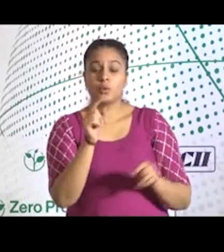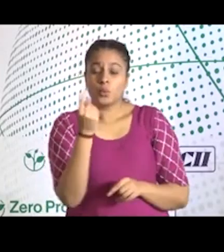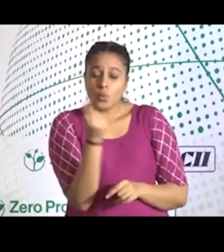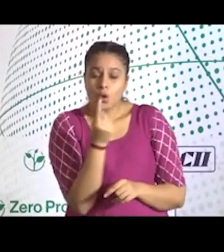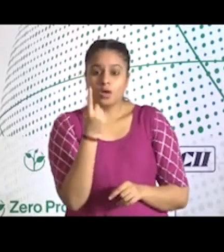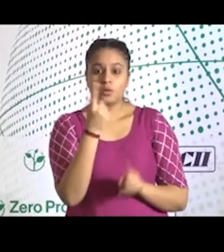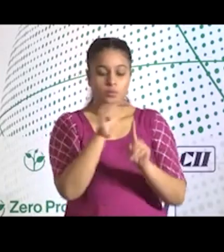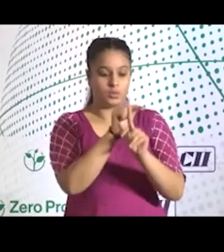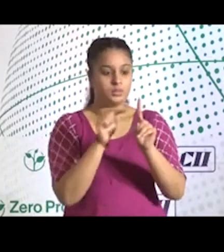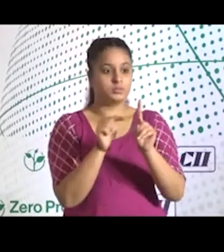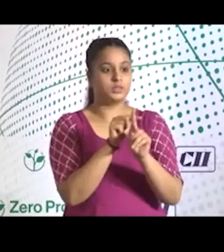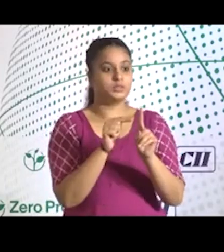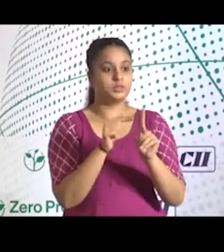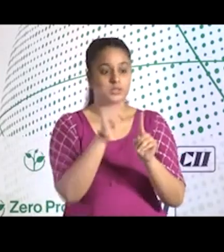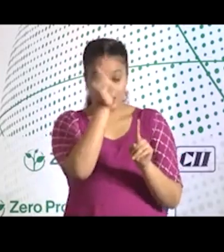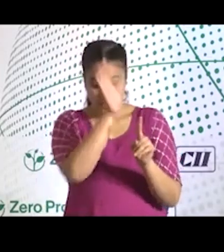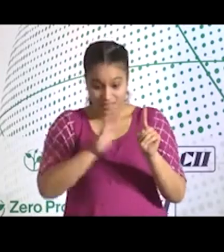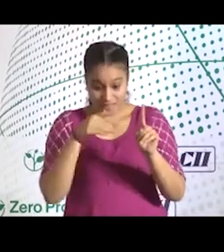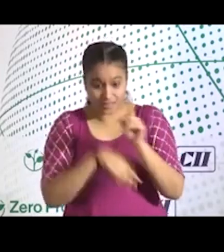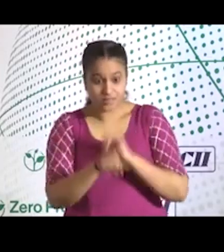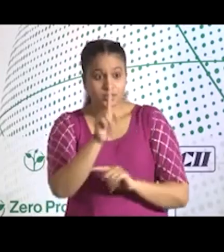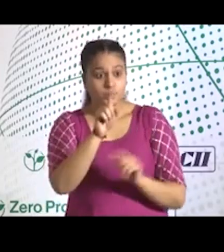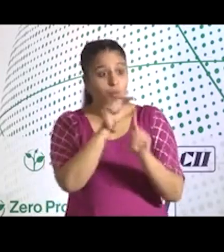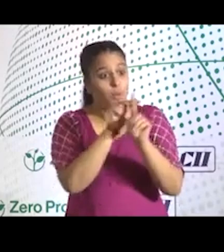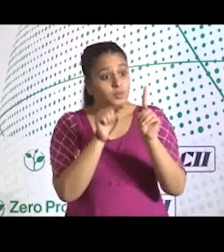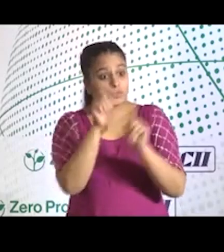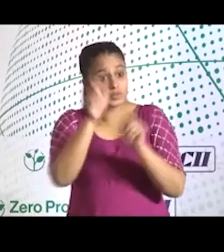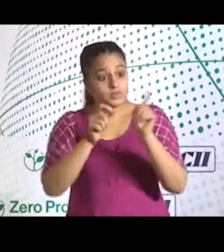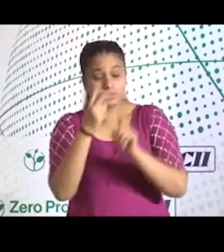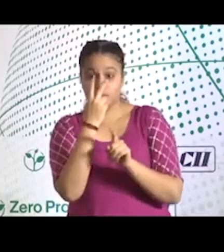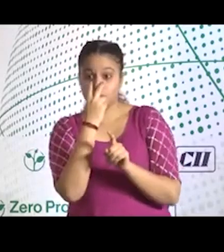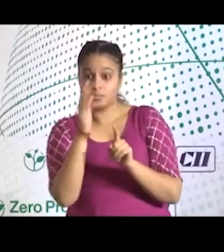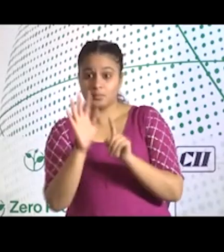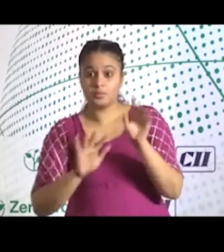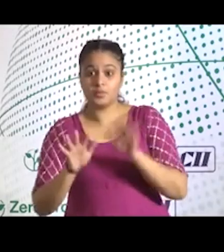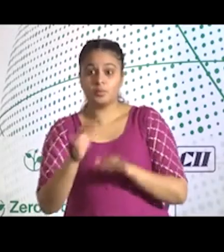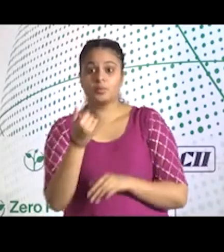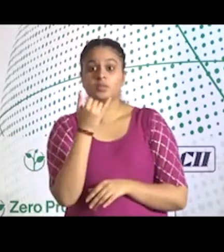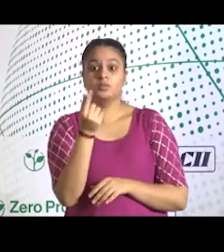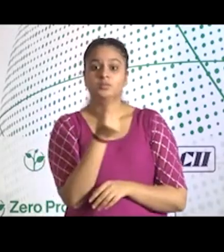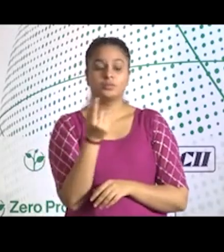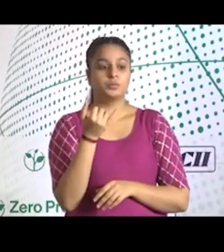blind people in India are using talkback, which is a screen. It's present in Android.